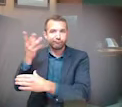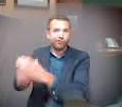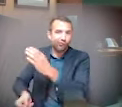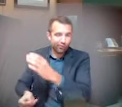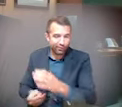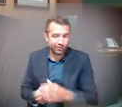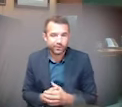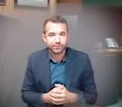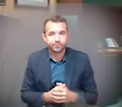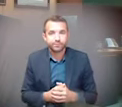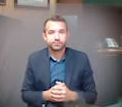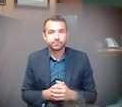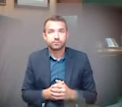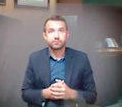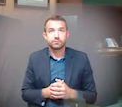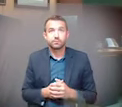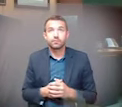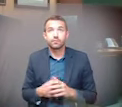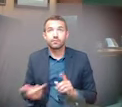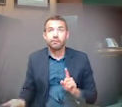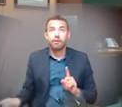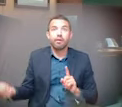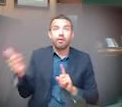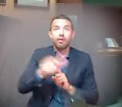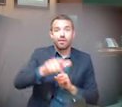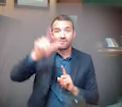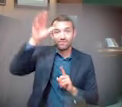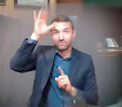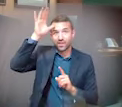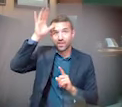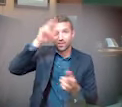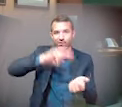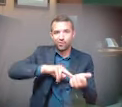a nursing home, not from COVID, but it was just sort of his time.